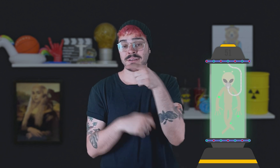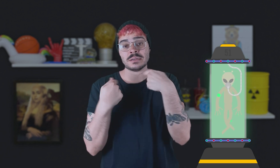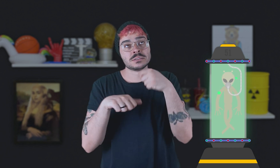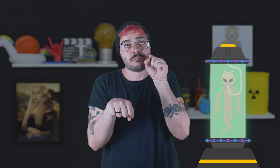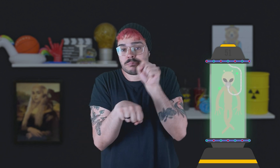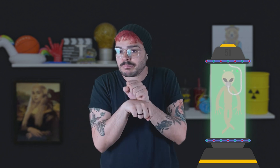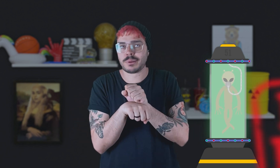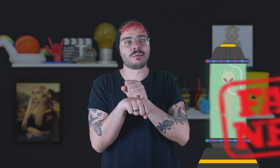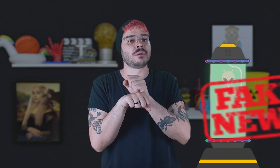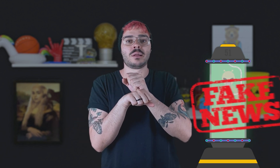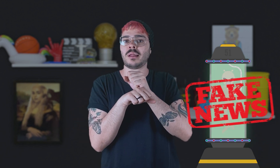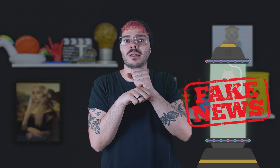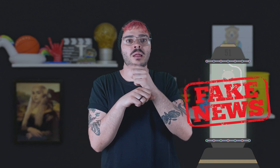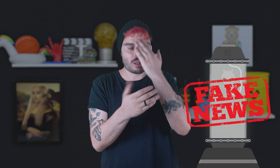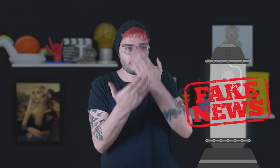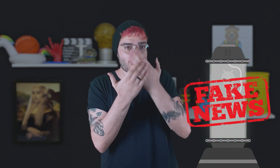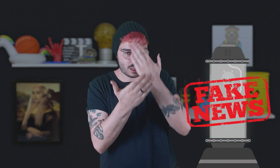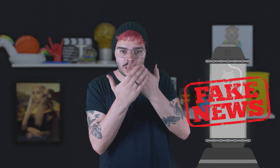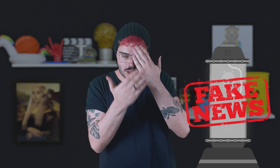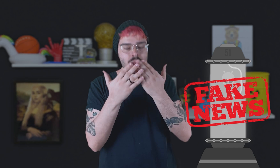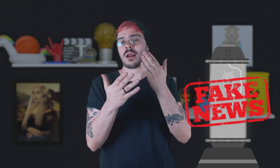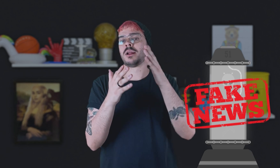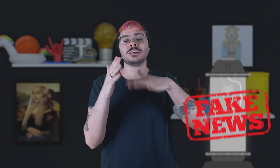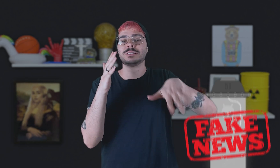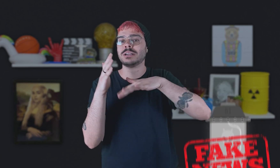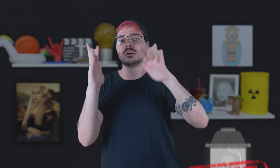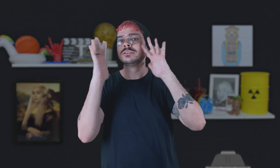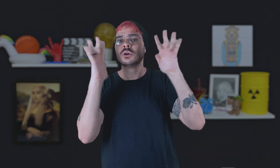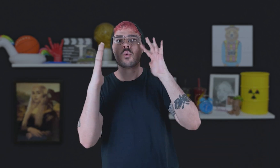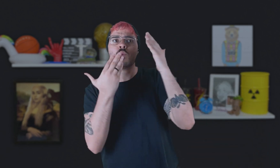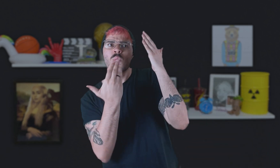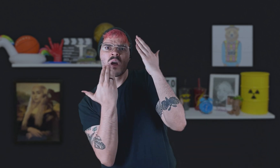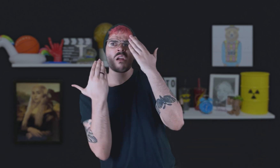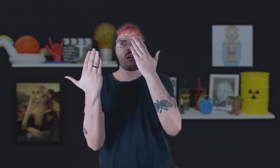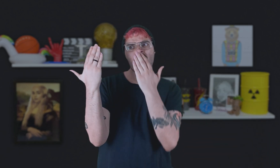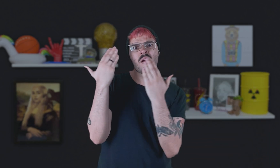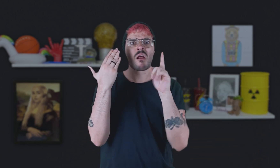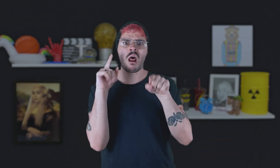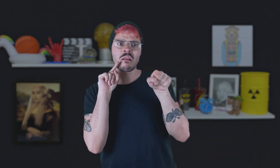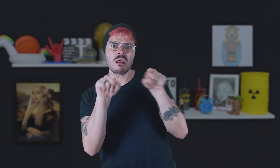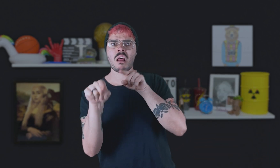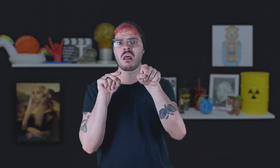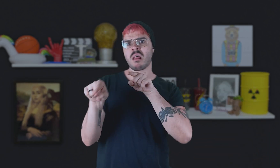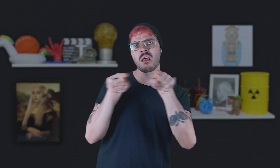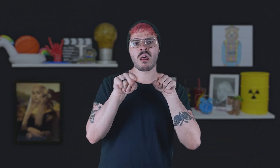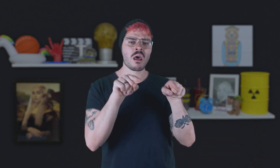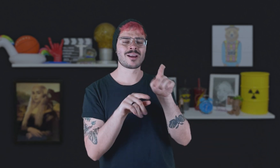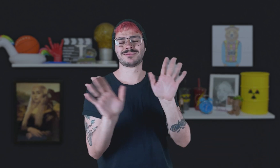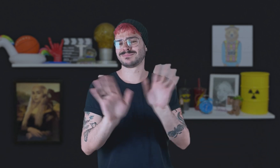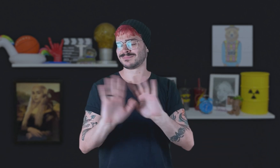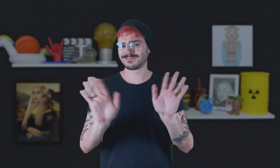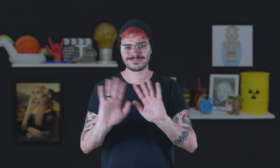you have to stop believing in these conspiracy theories!